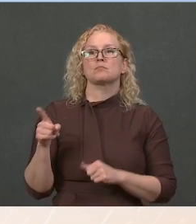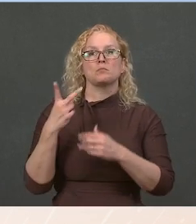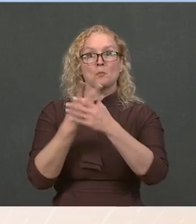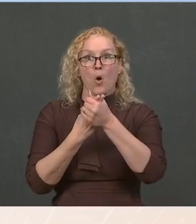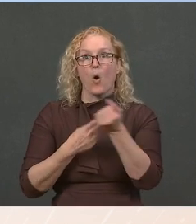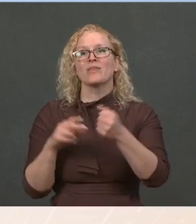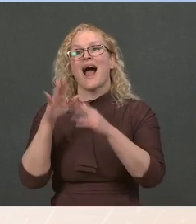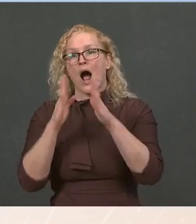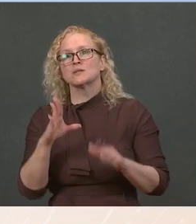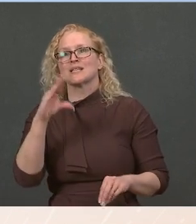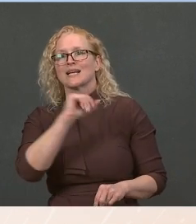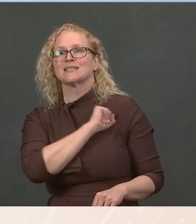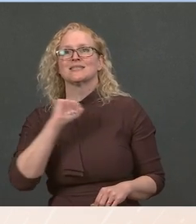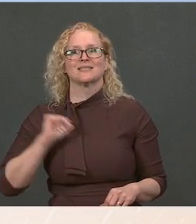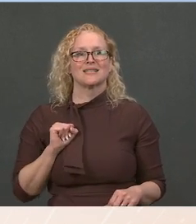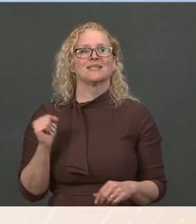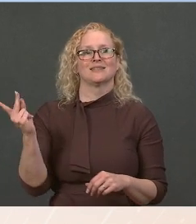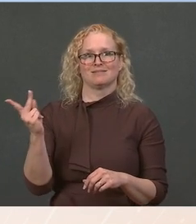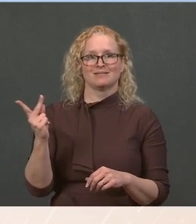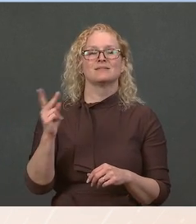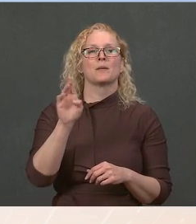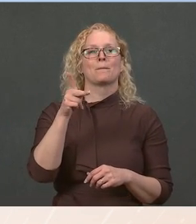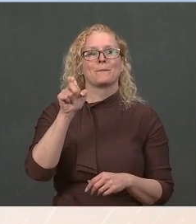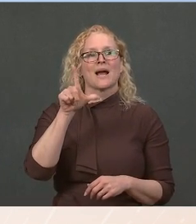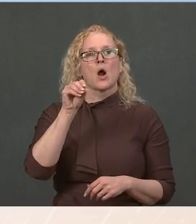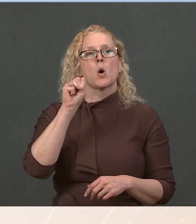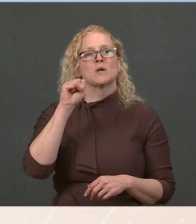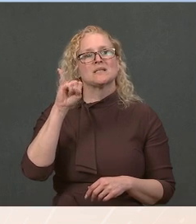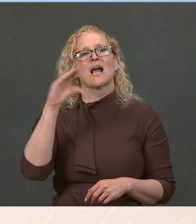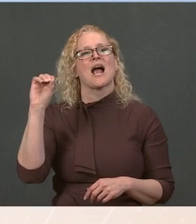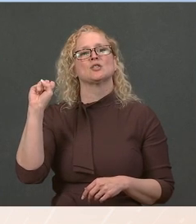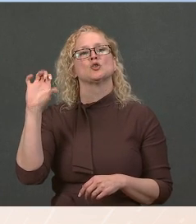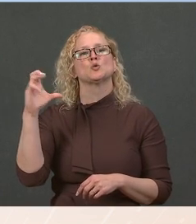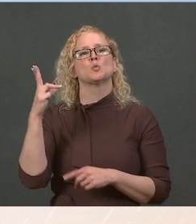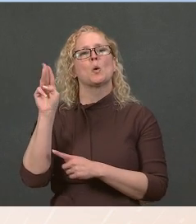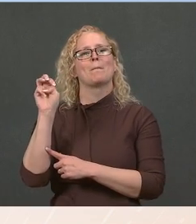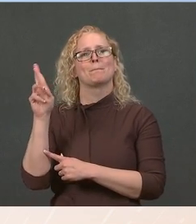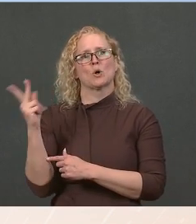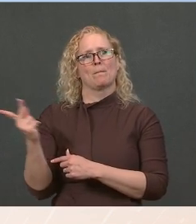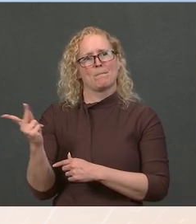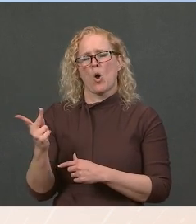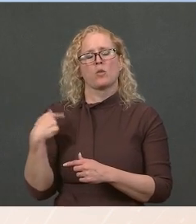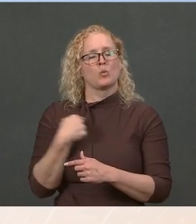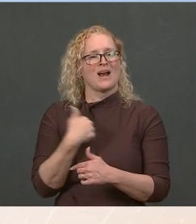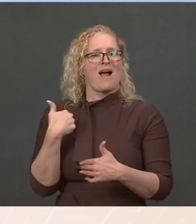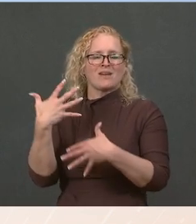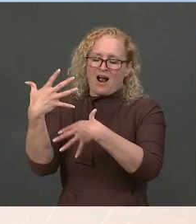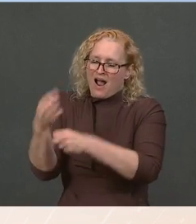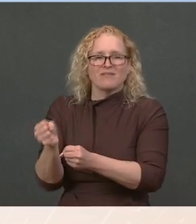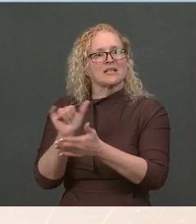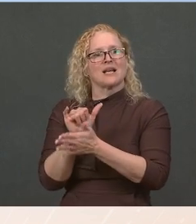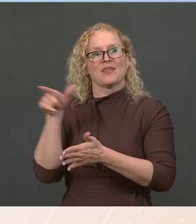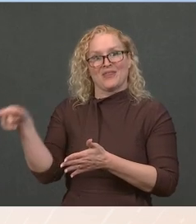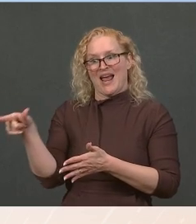and in her leadership, and so we -- I leave it to them on when this is going to get done. The Press: Again, I just want to follow what you're saying about the cost,